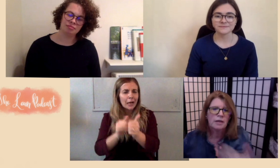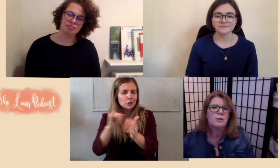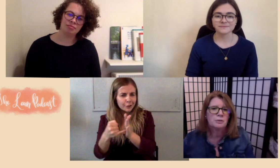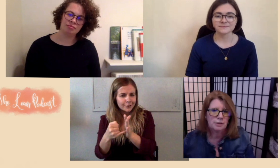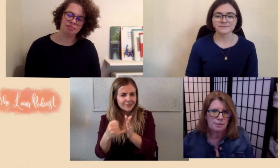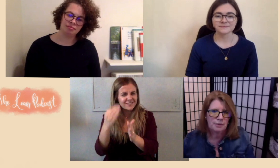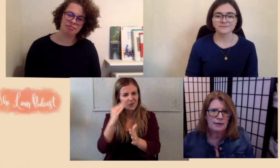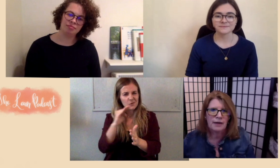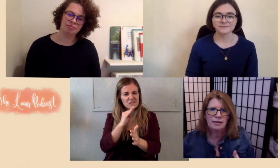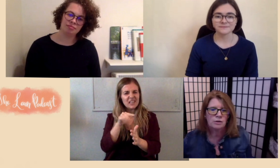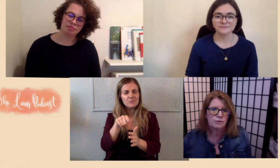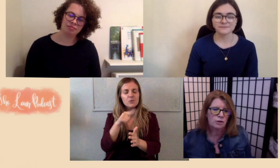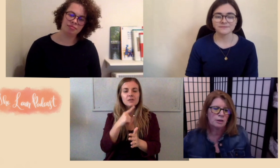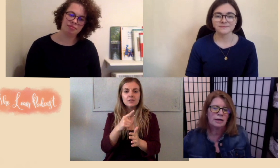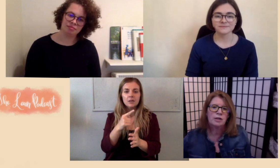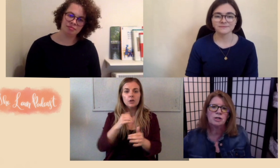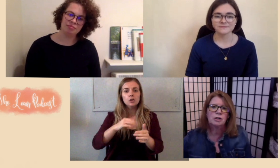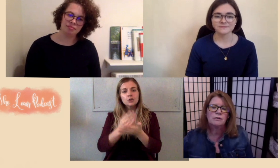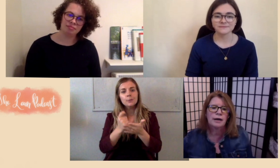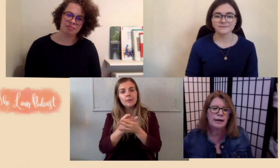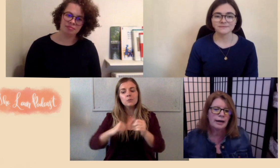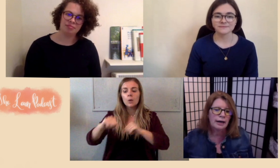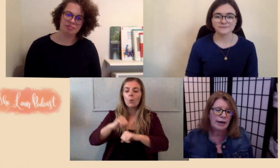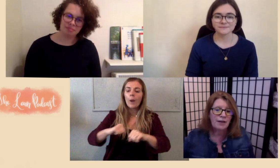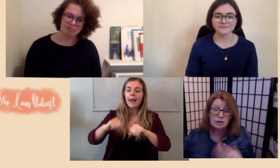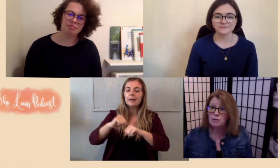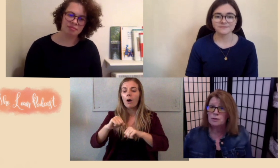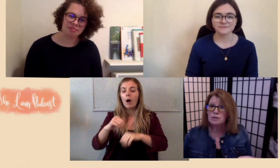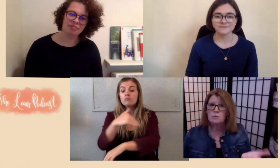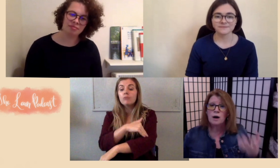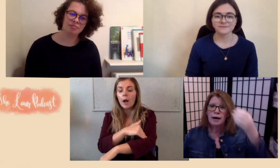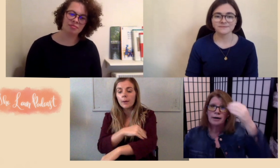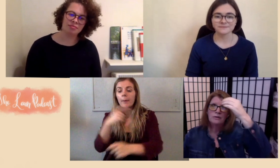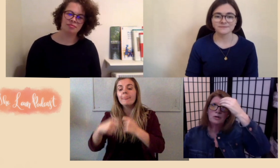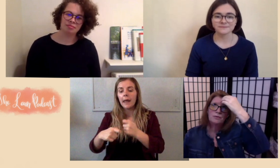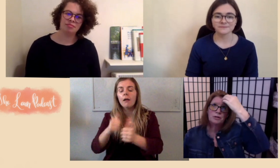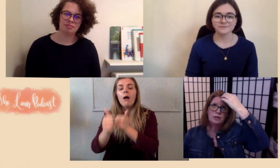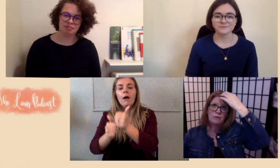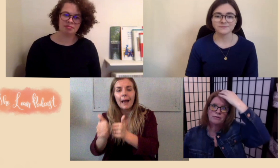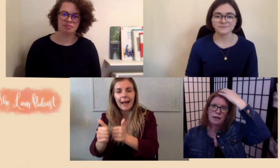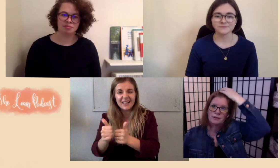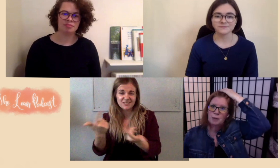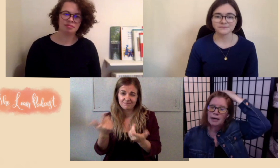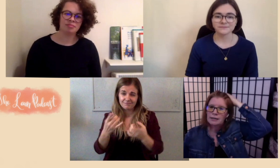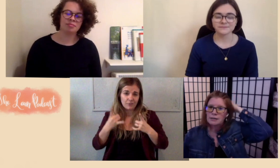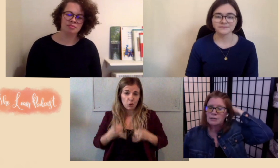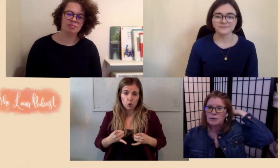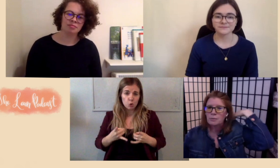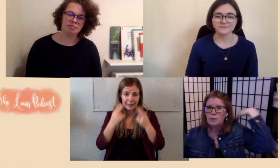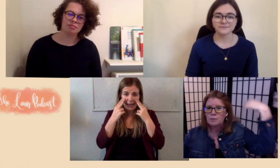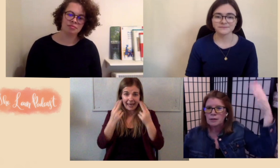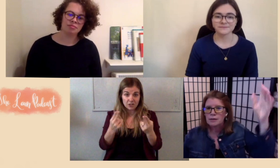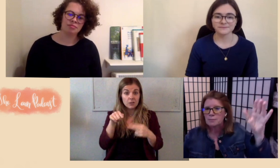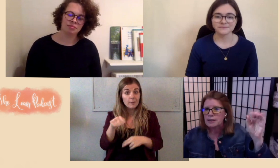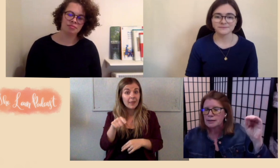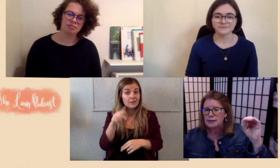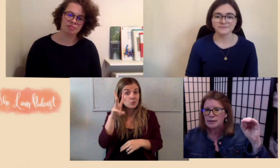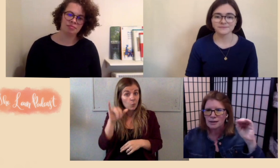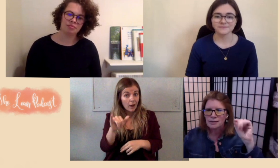and then we do something. And that's sort of human nature. And that's one of the reasons why supervision and reflective practice is so important, because it basically says,